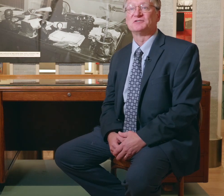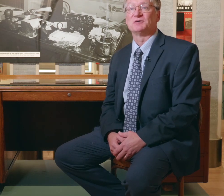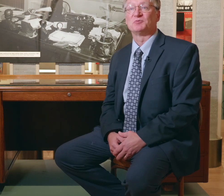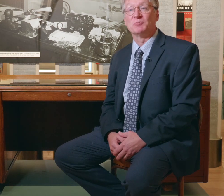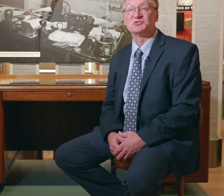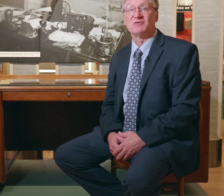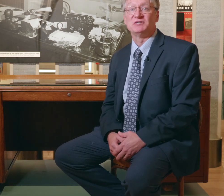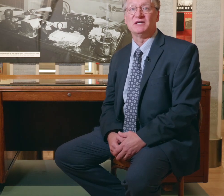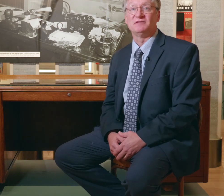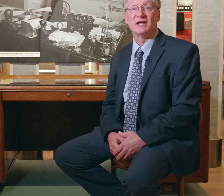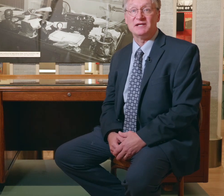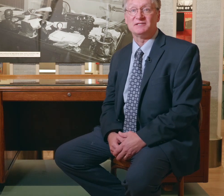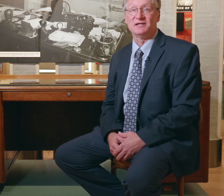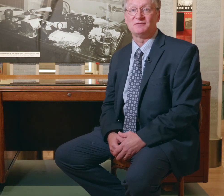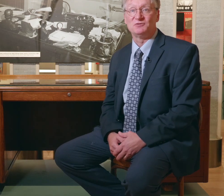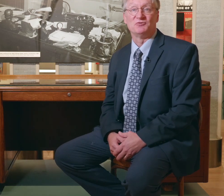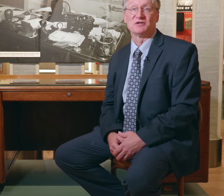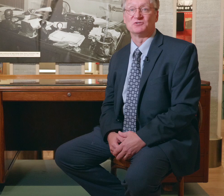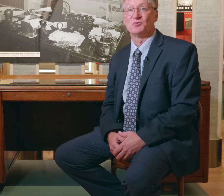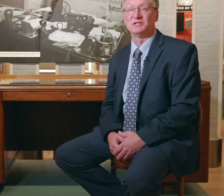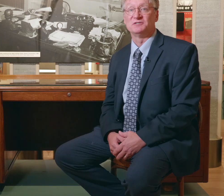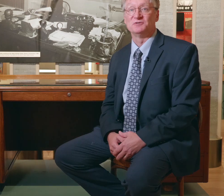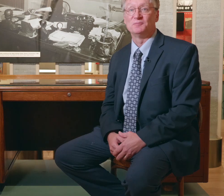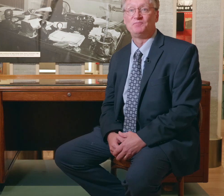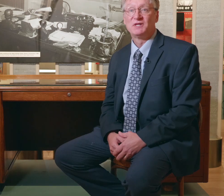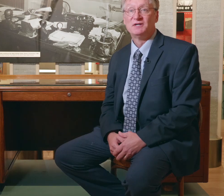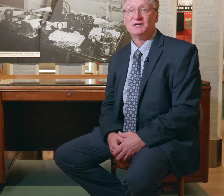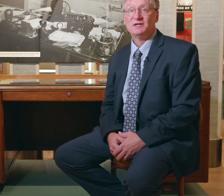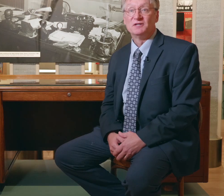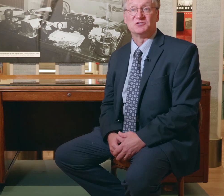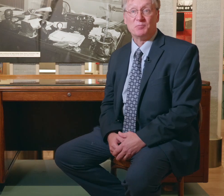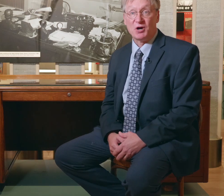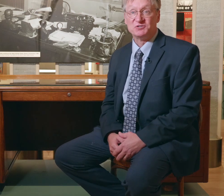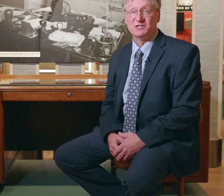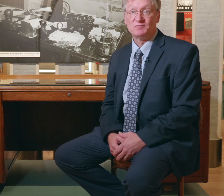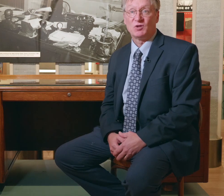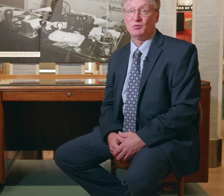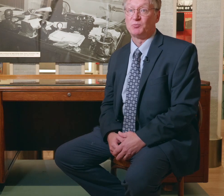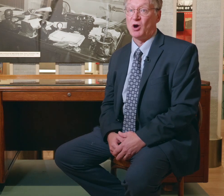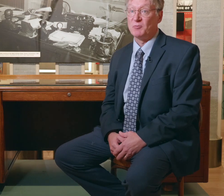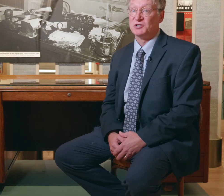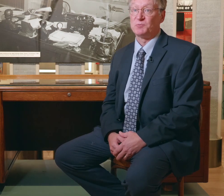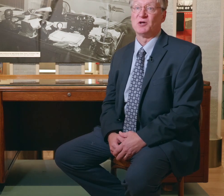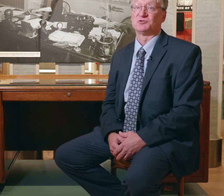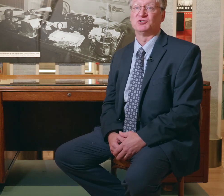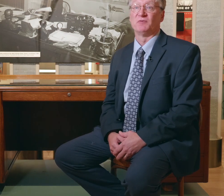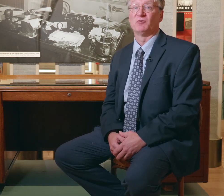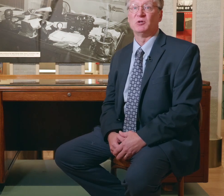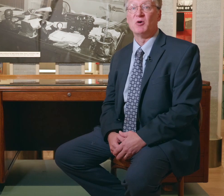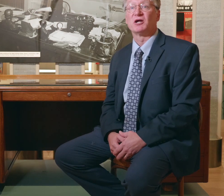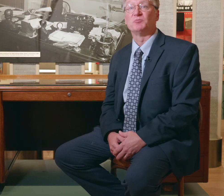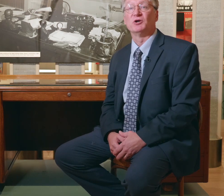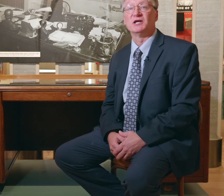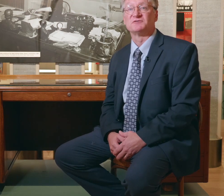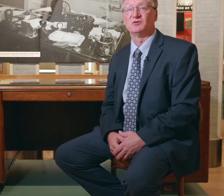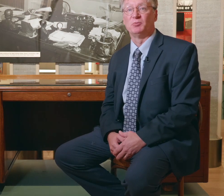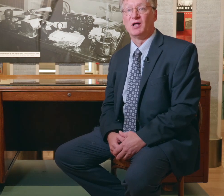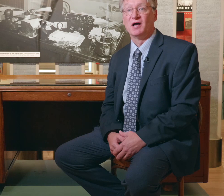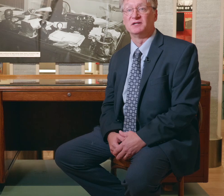on September 17th and 18th, 2022. The symposium, with primary sponsorship from the American Printing House for the Blind